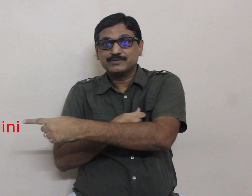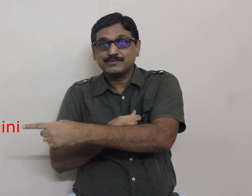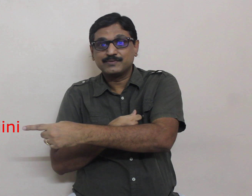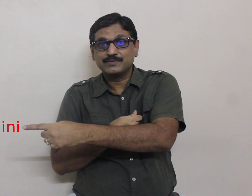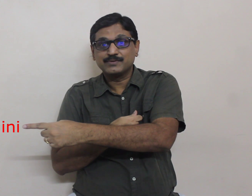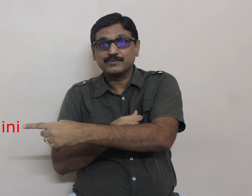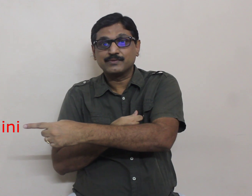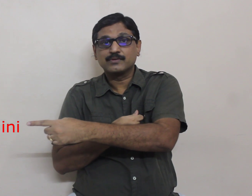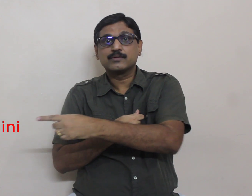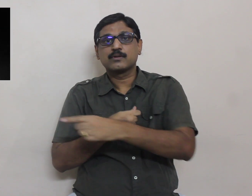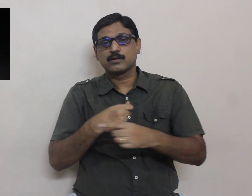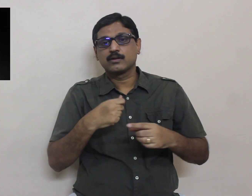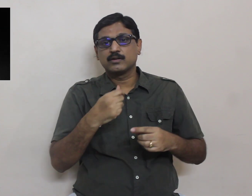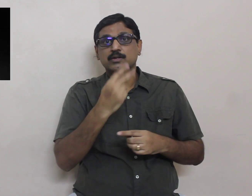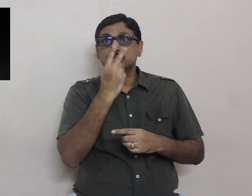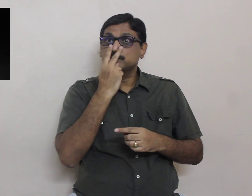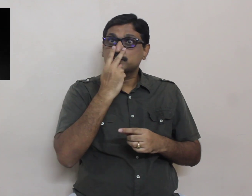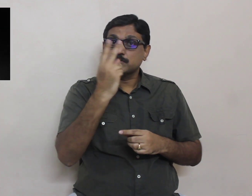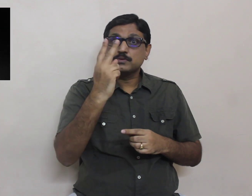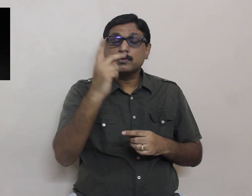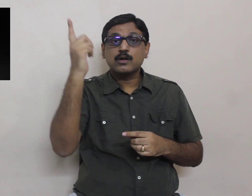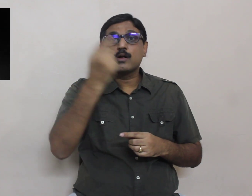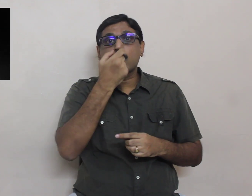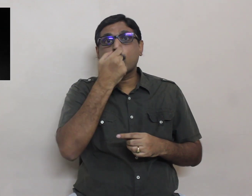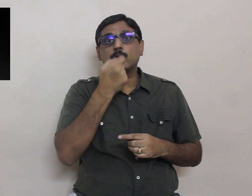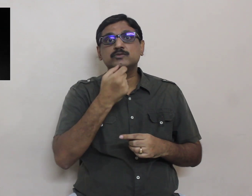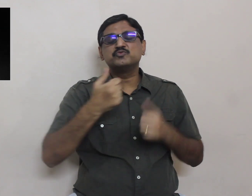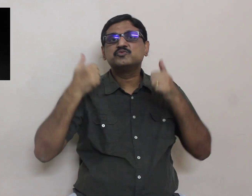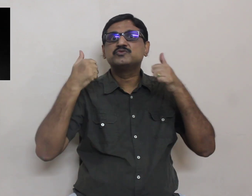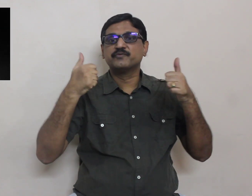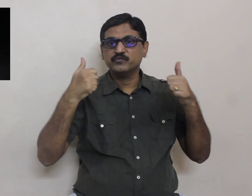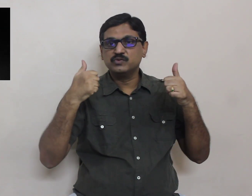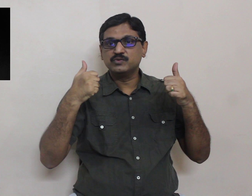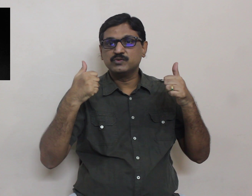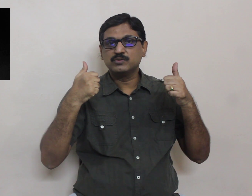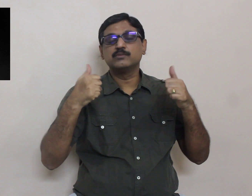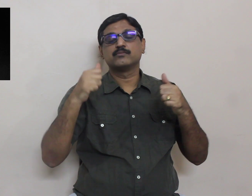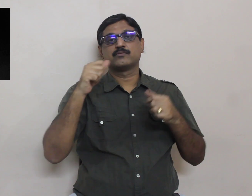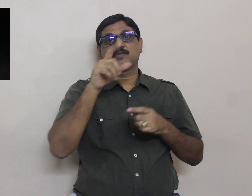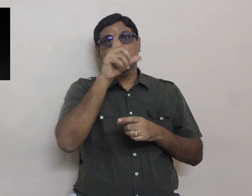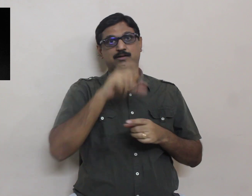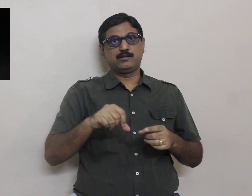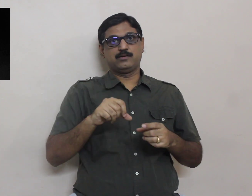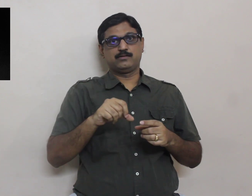Benito Mussolini, the dictator of Italy saw Hitler successes and